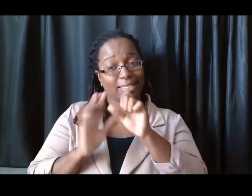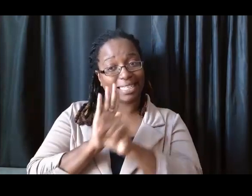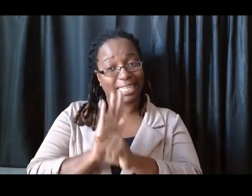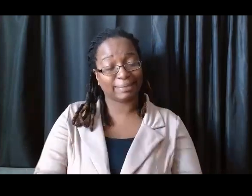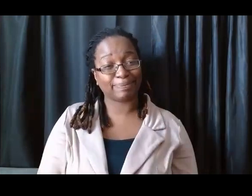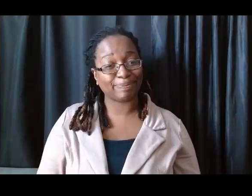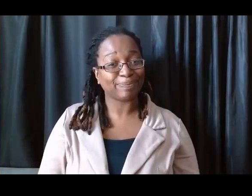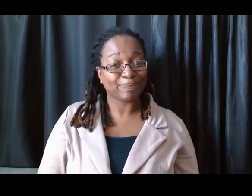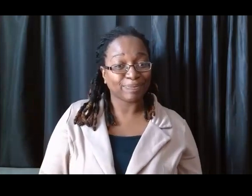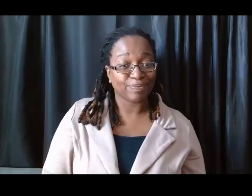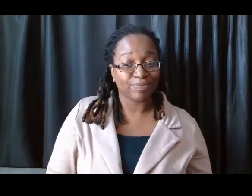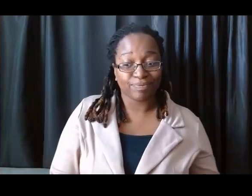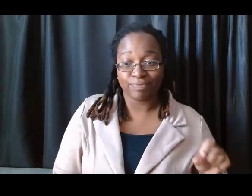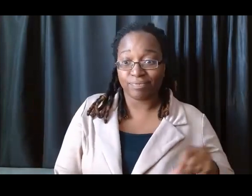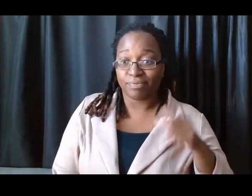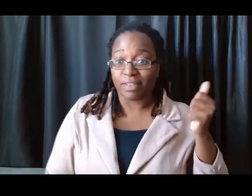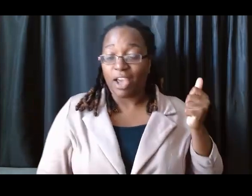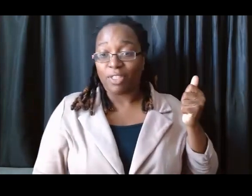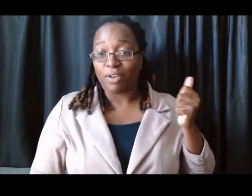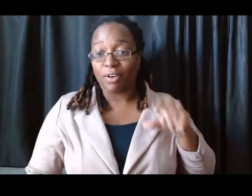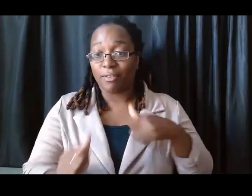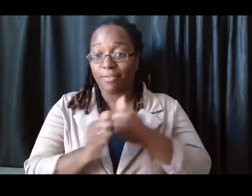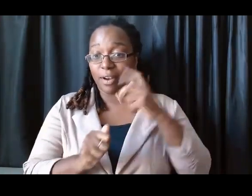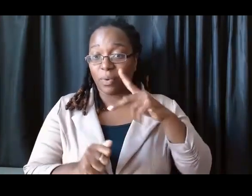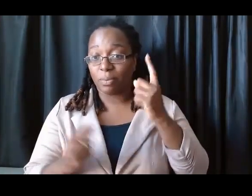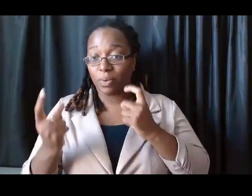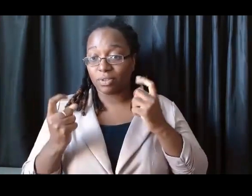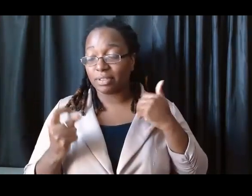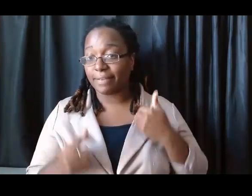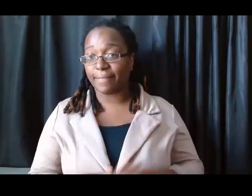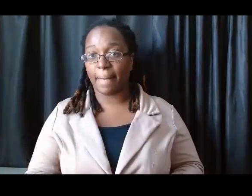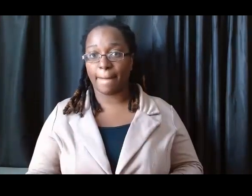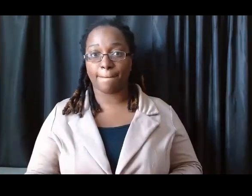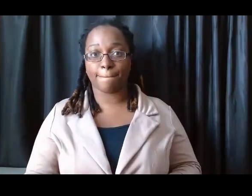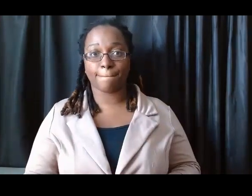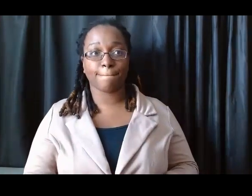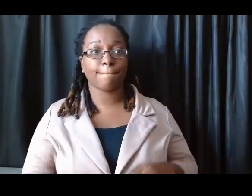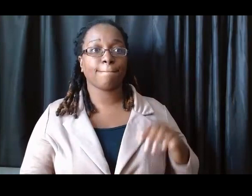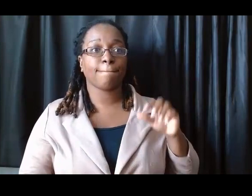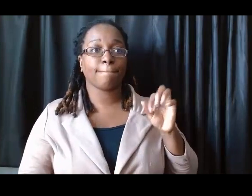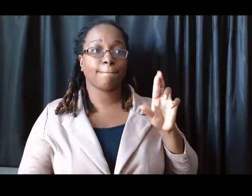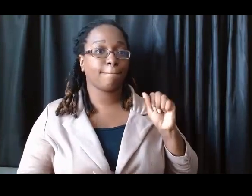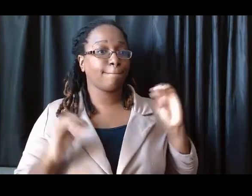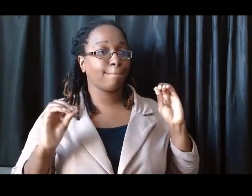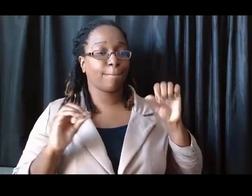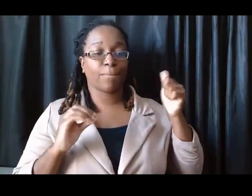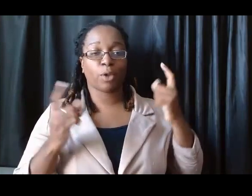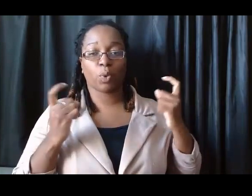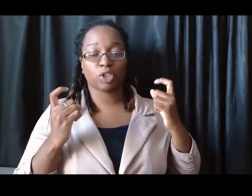any questions or follow-up questions for that? This is Ciara speaking. No, we're good. Thank you. Okay, great.